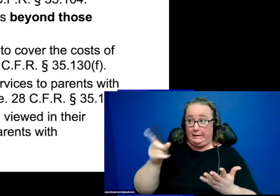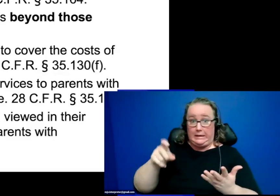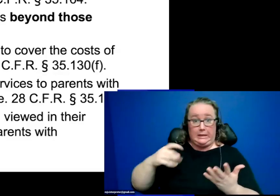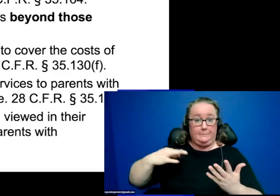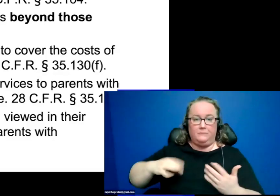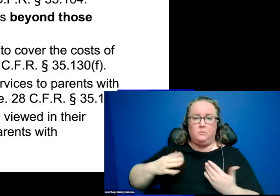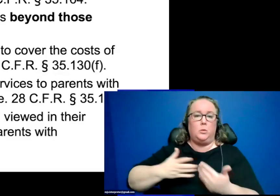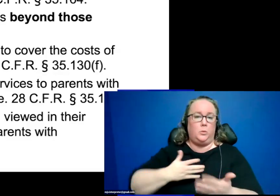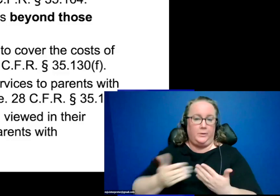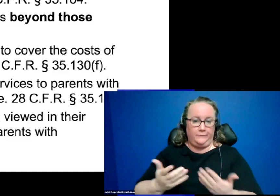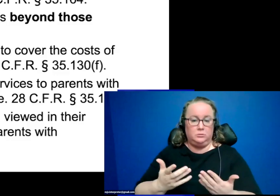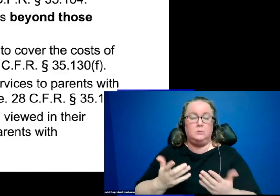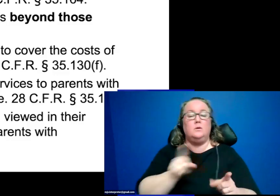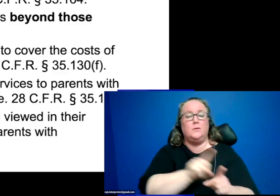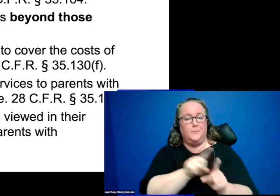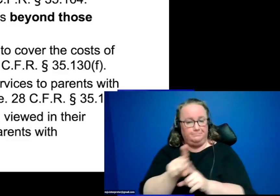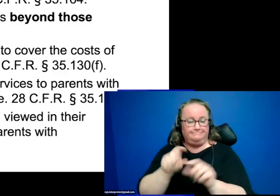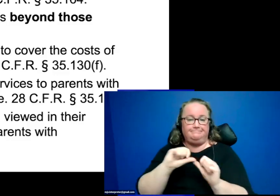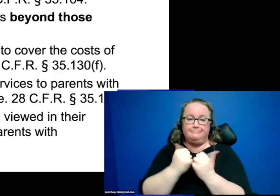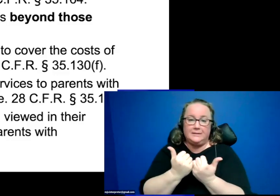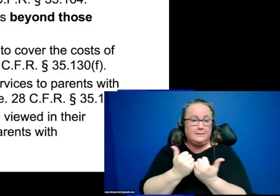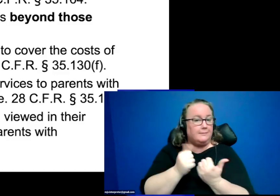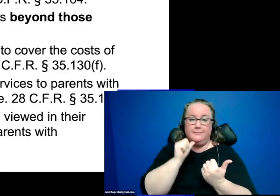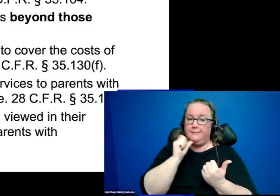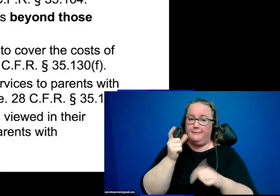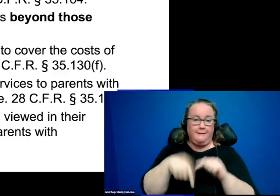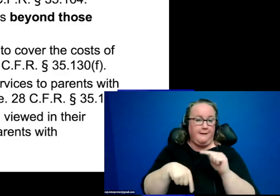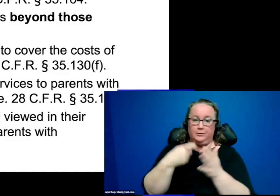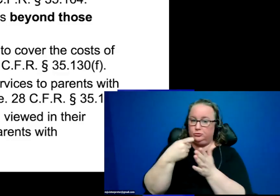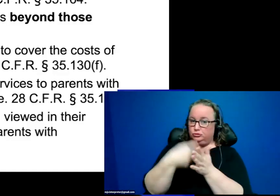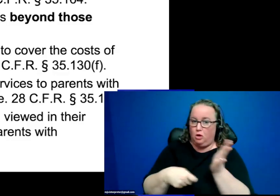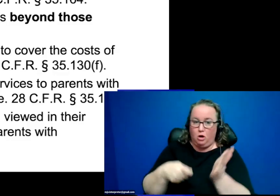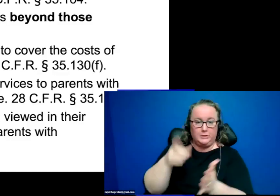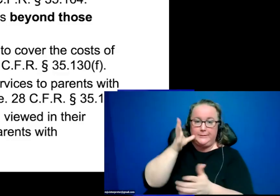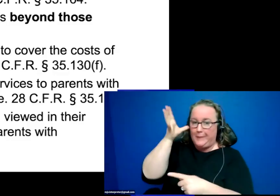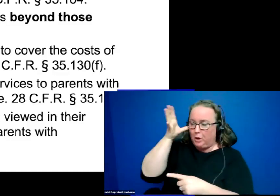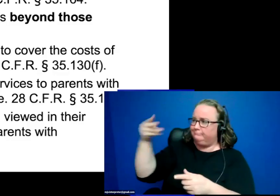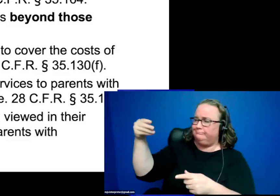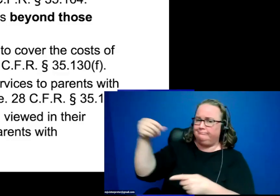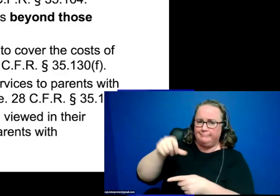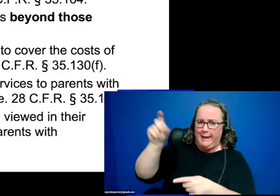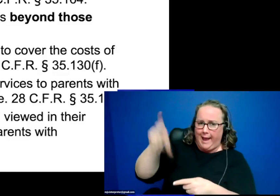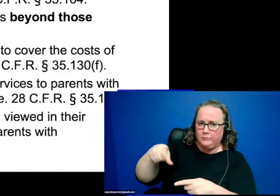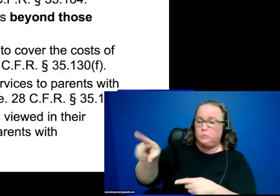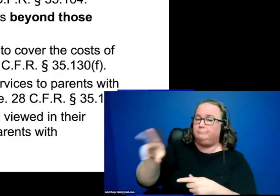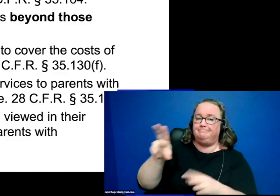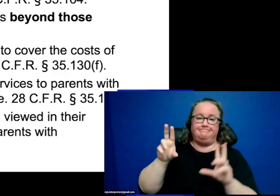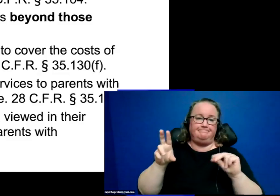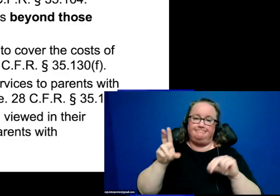In addition, agencies cannot charge parents to cover the cost of any of these measures that are taken to